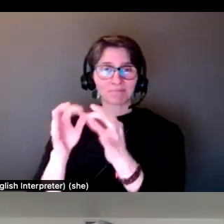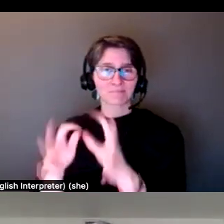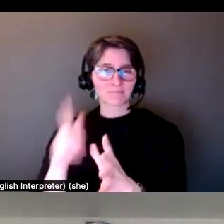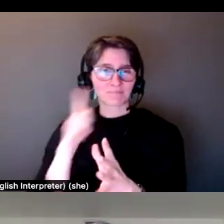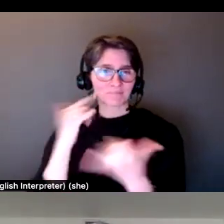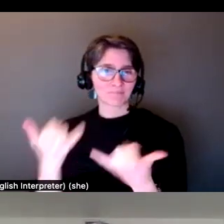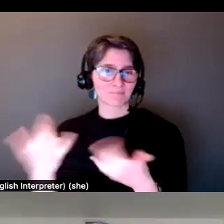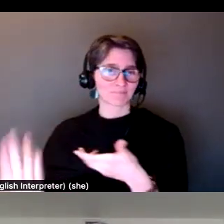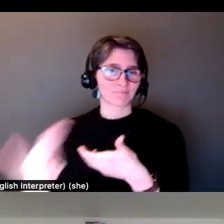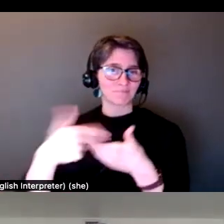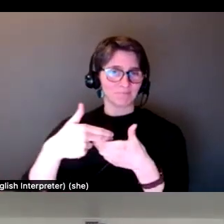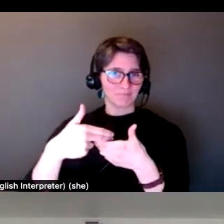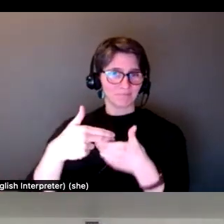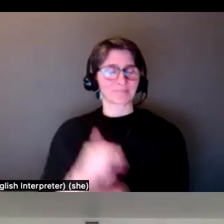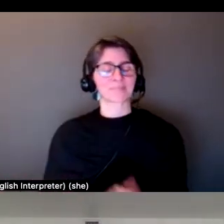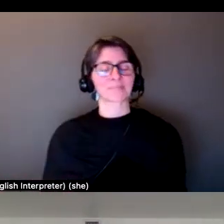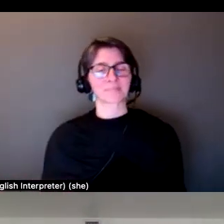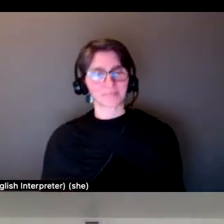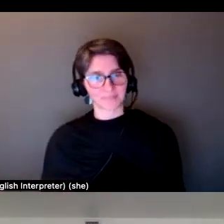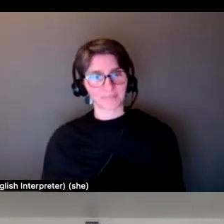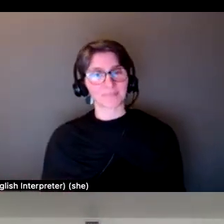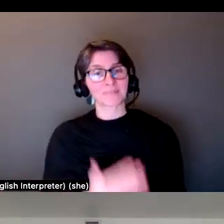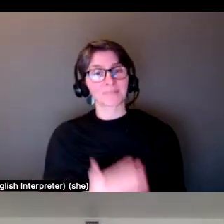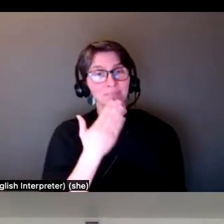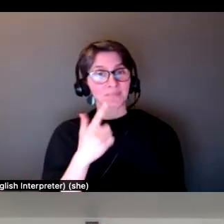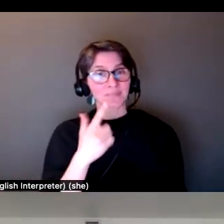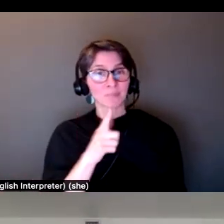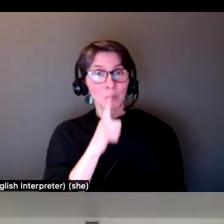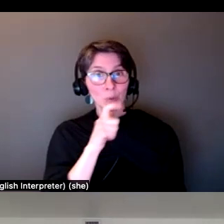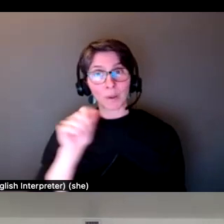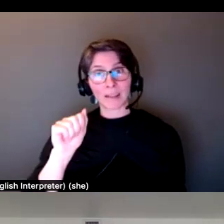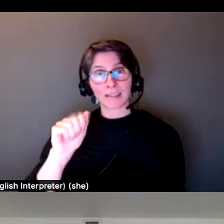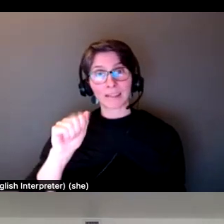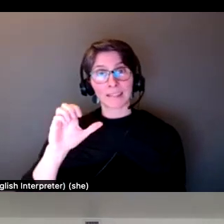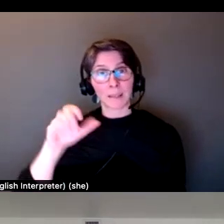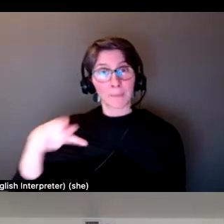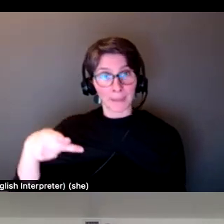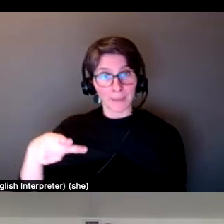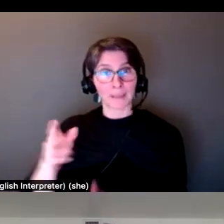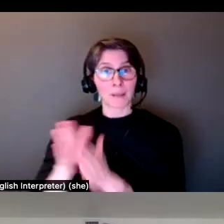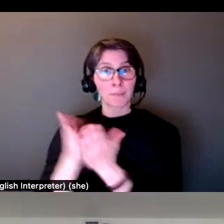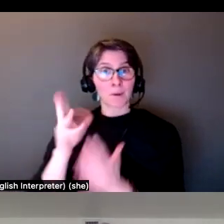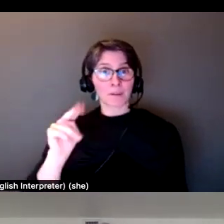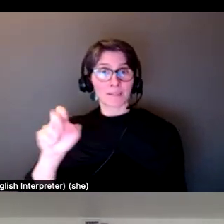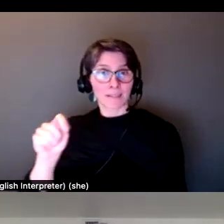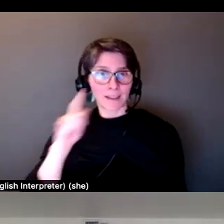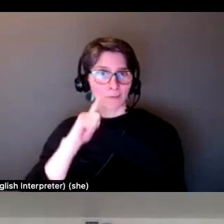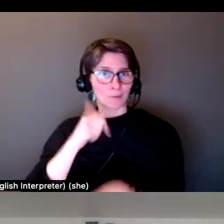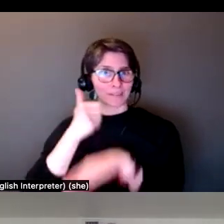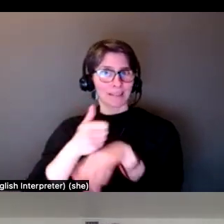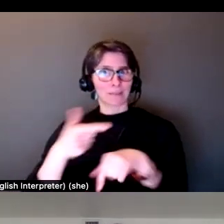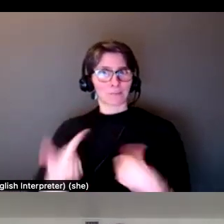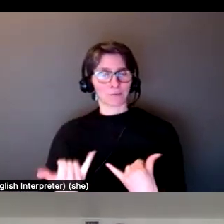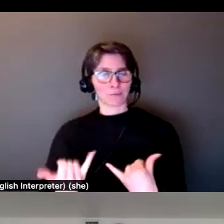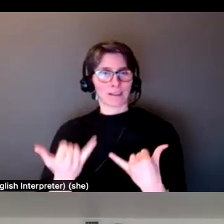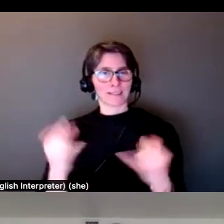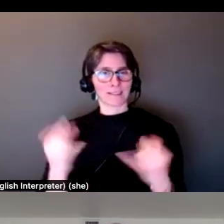today's session. And thank you to everybody at the ACP, BookNet, and Tech Forum for setting this up.